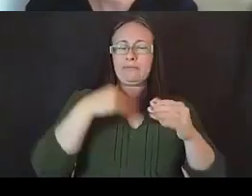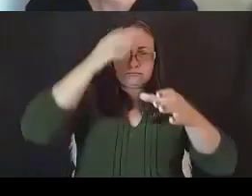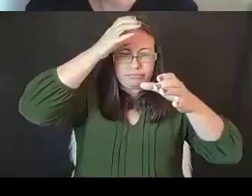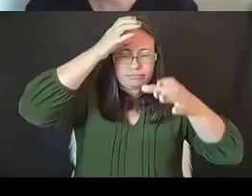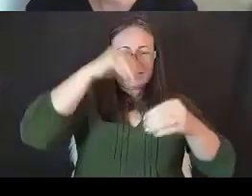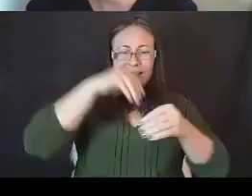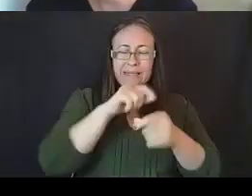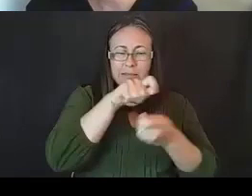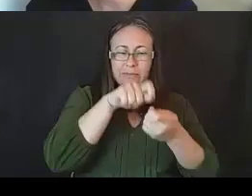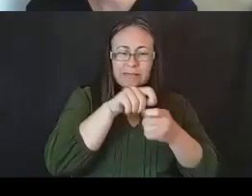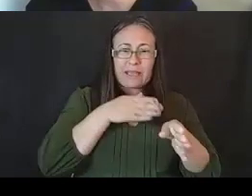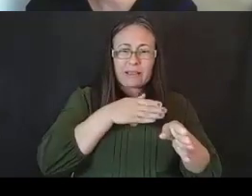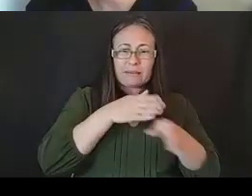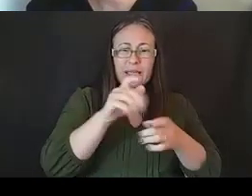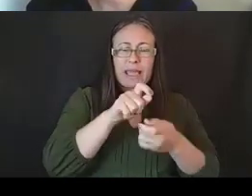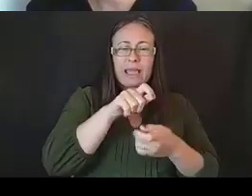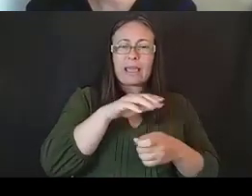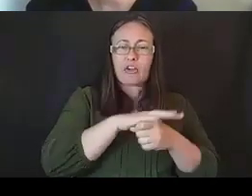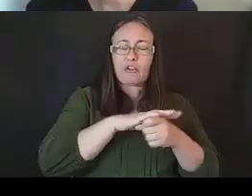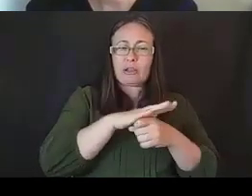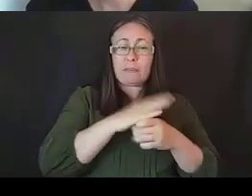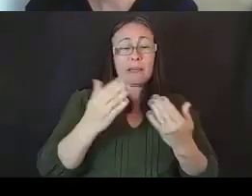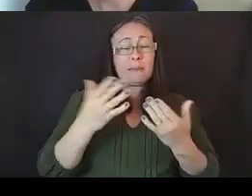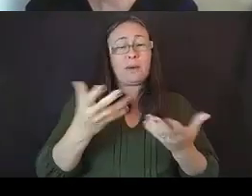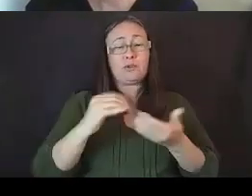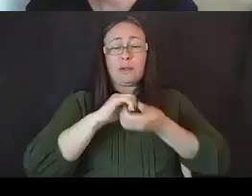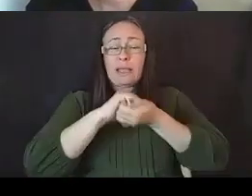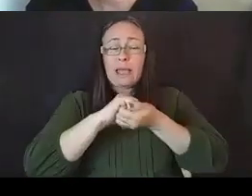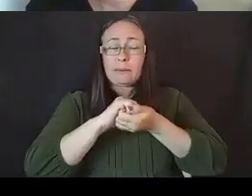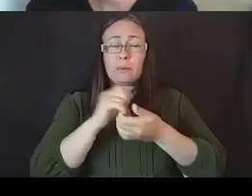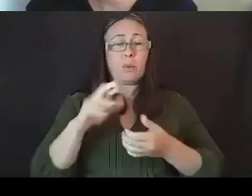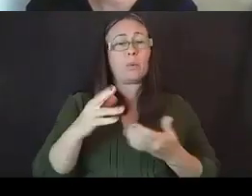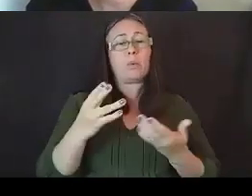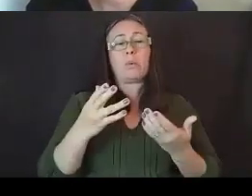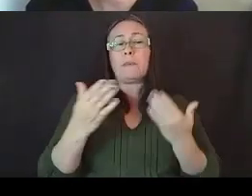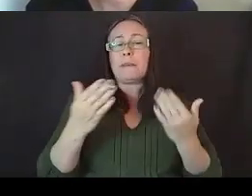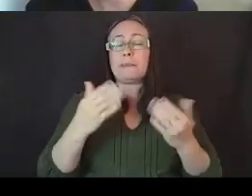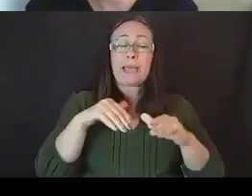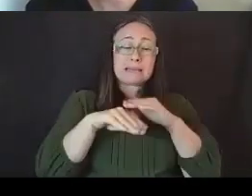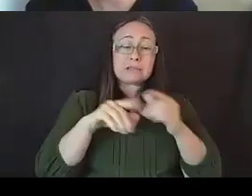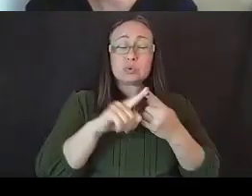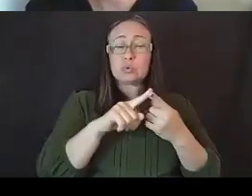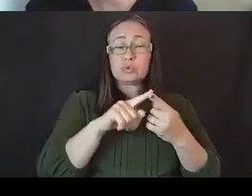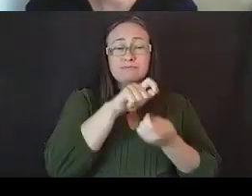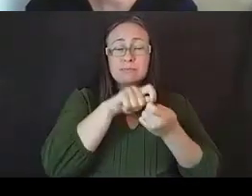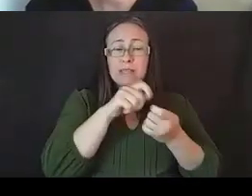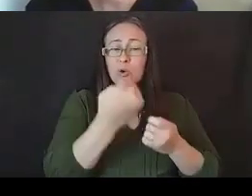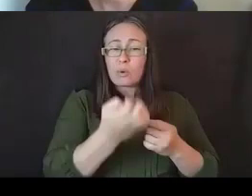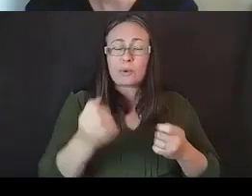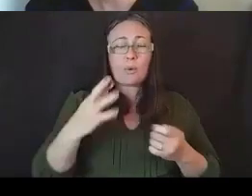Maybe you want to collaborate with them on your project or get access to some equipment or reagents that are just down the hall.